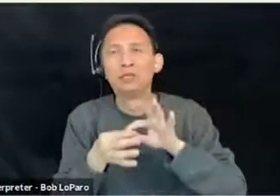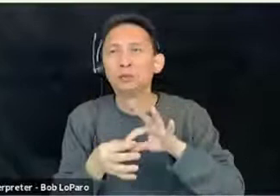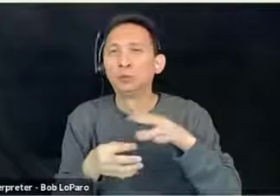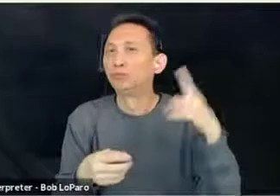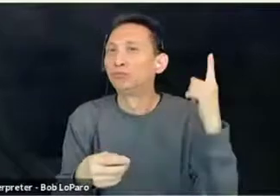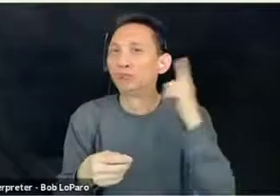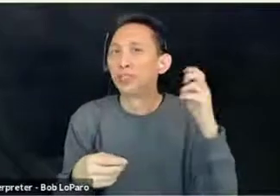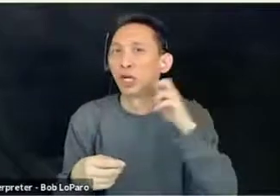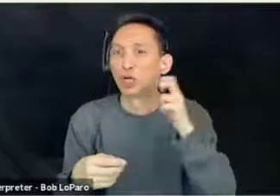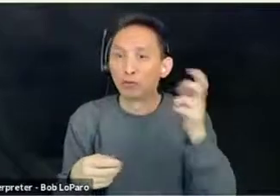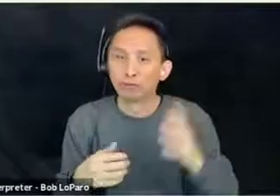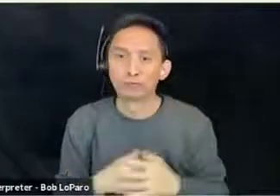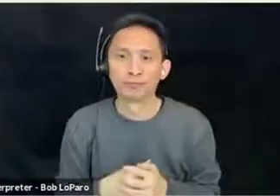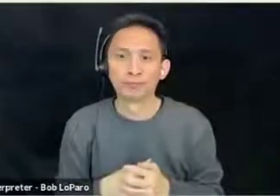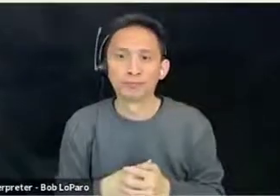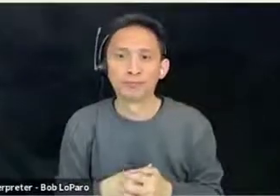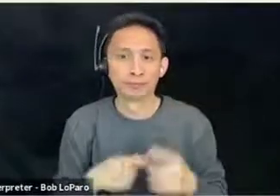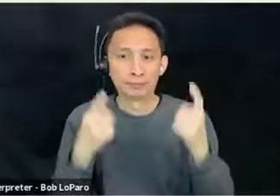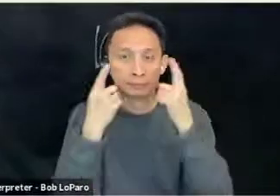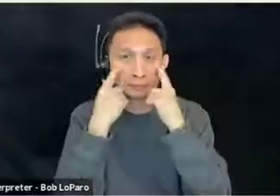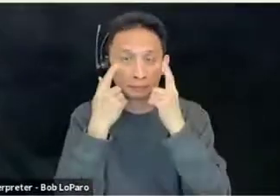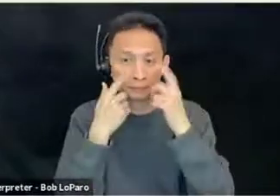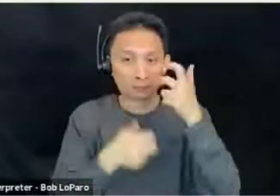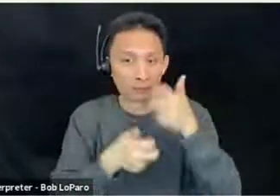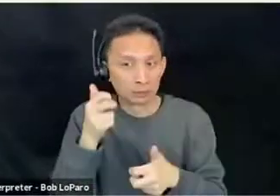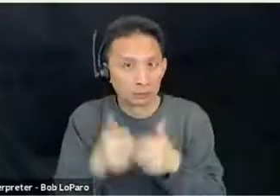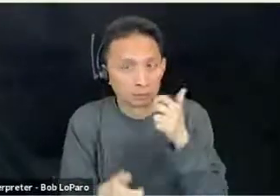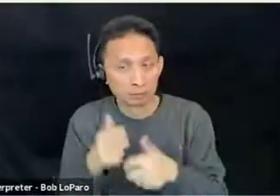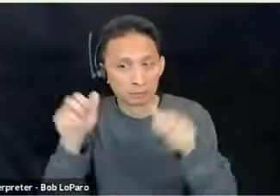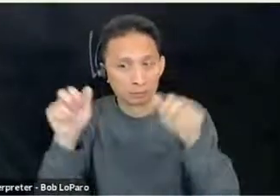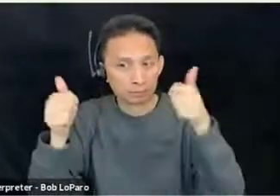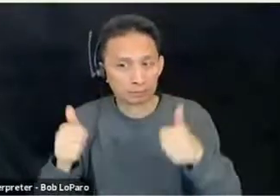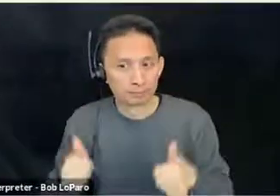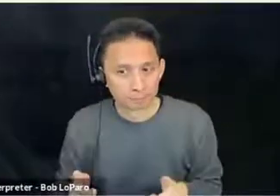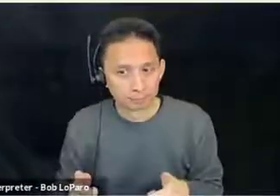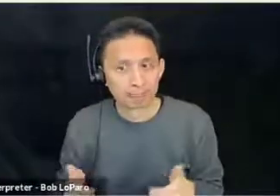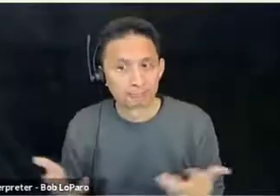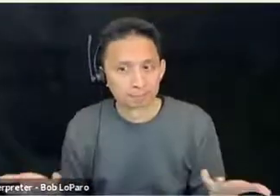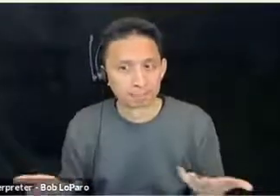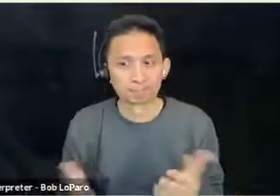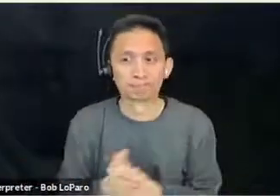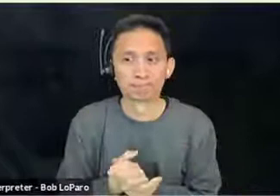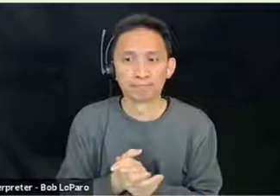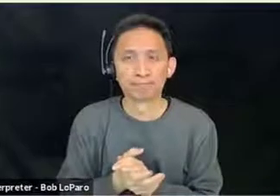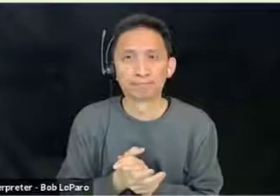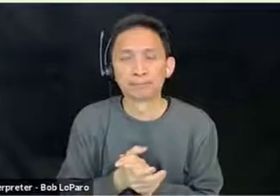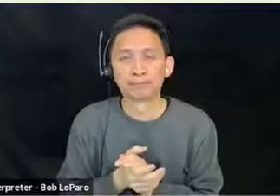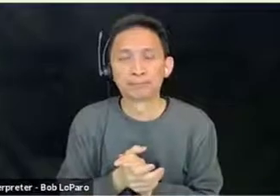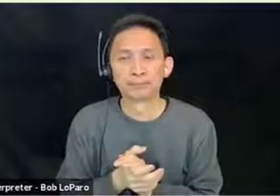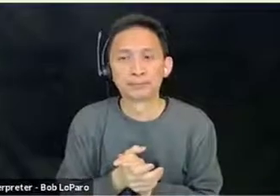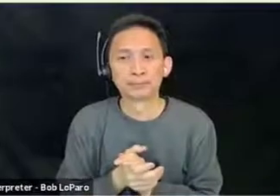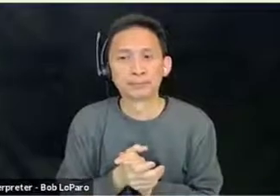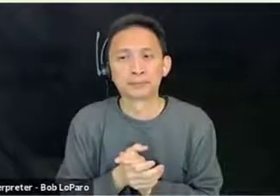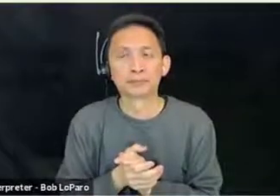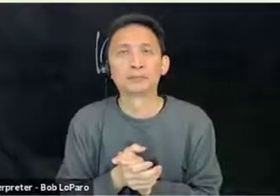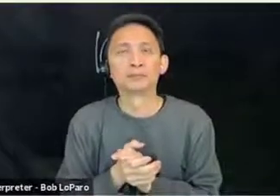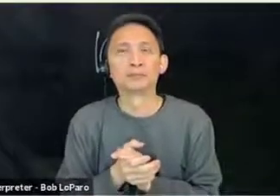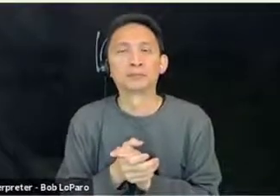including retinal dystrophy and optic nerve abnormalities. Additionally, bone.